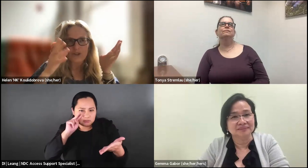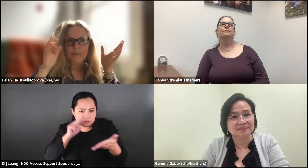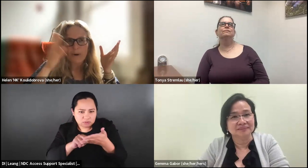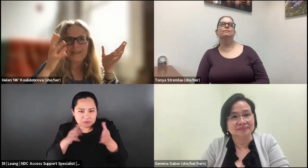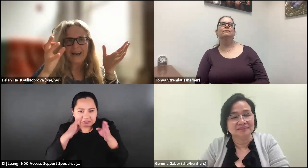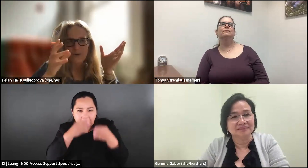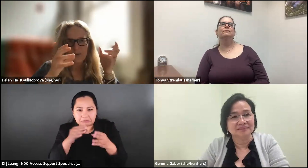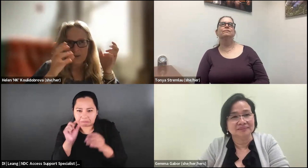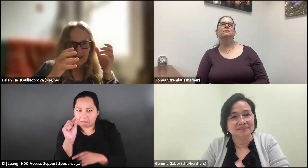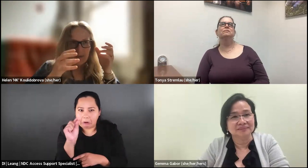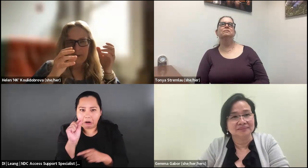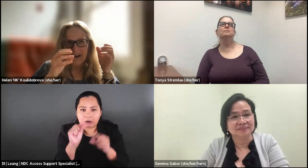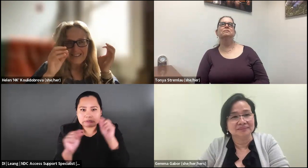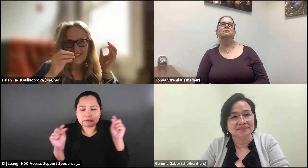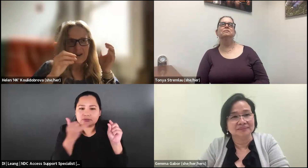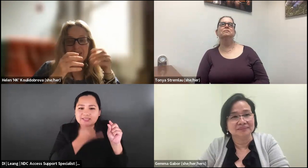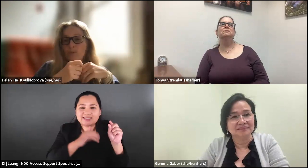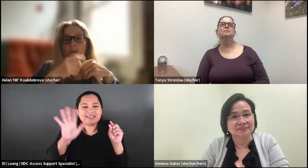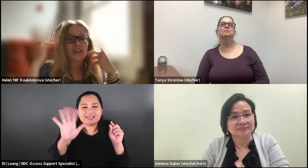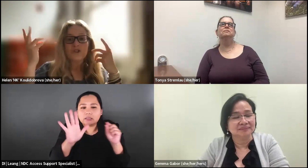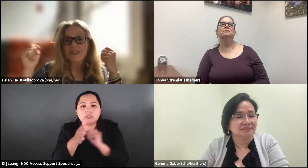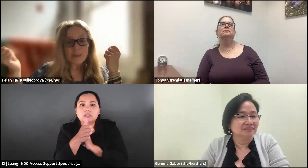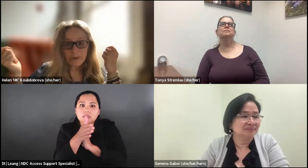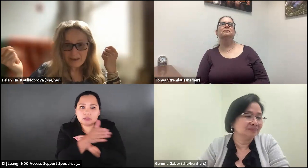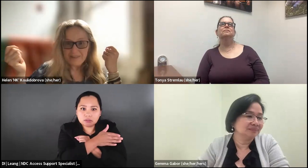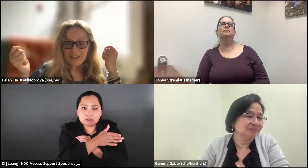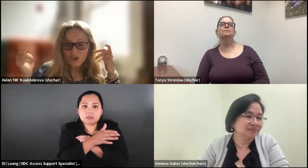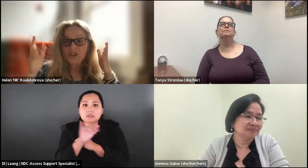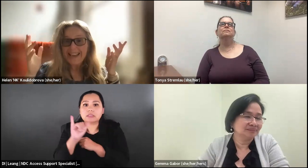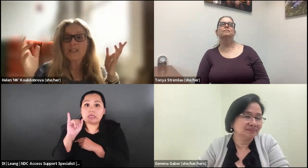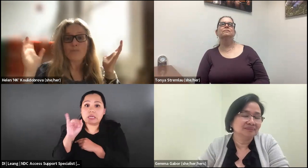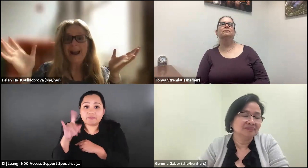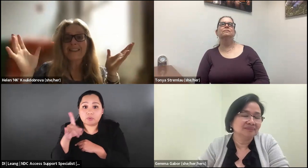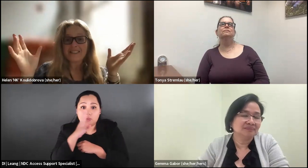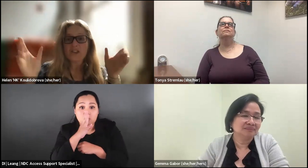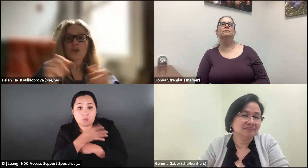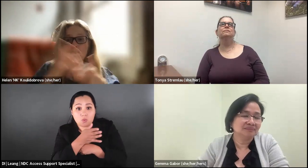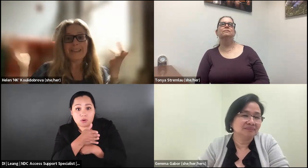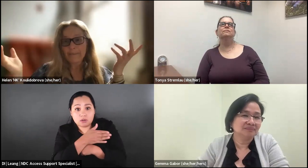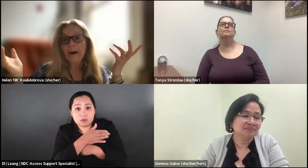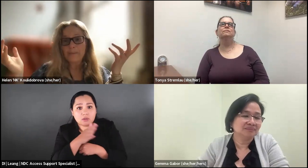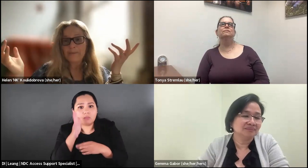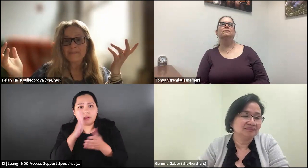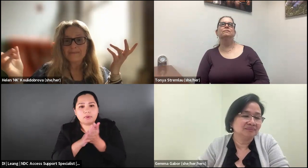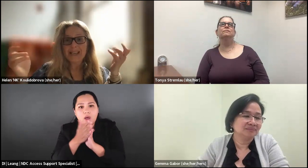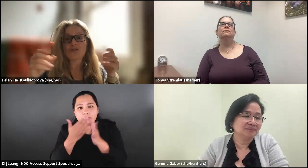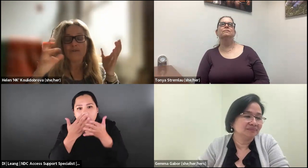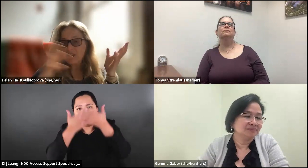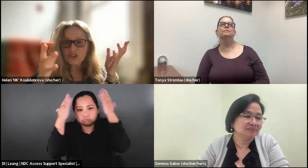will just be bogged down by stuff that will eventually disappear. It just takes practice to clean them up. It takes revision.